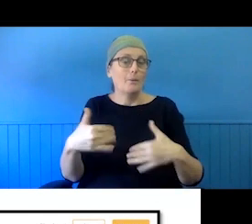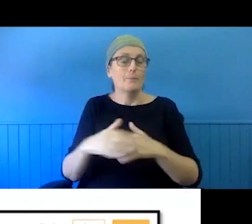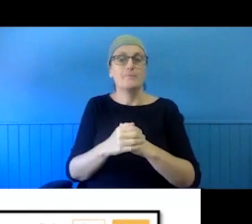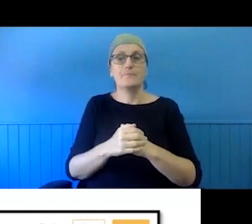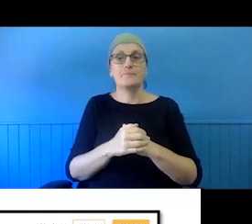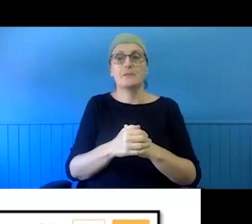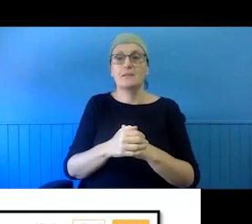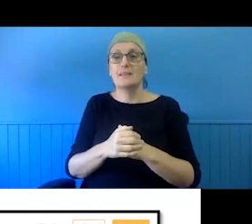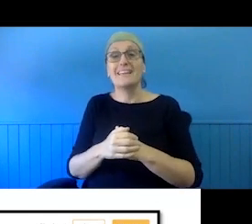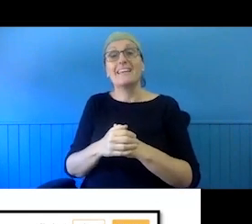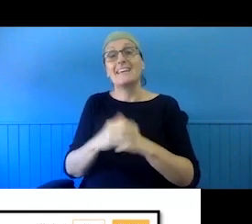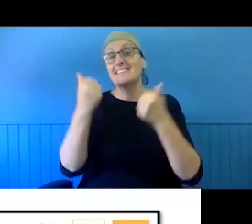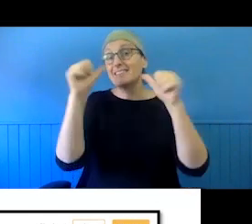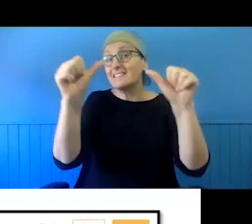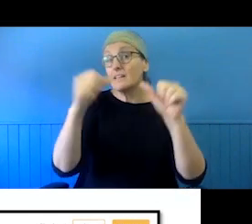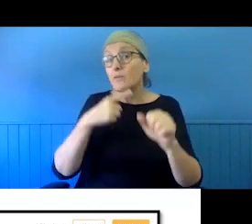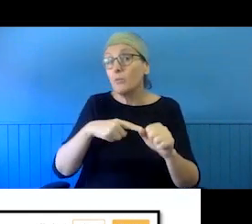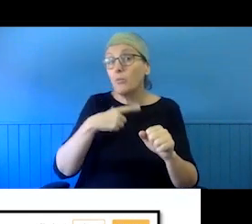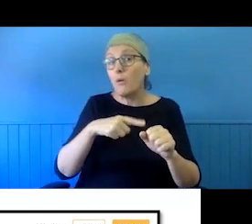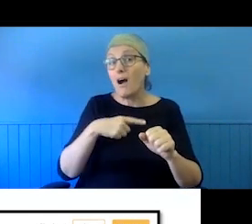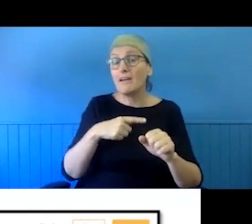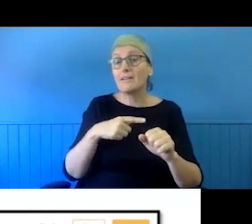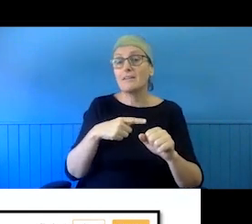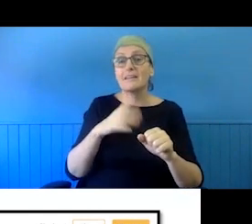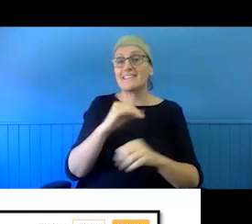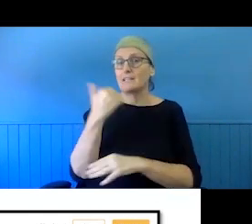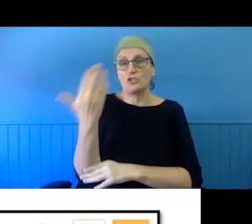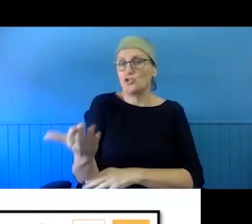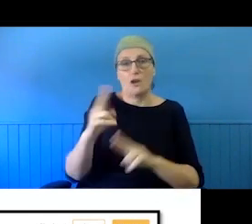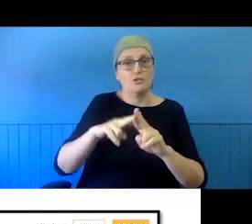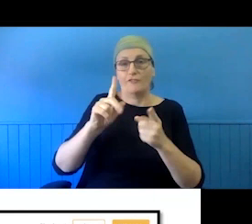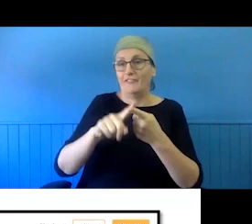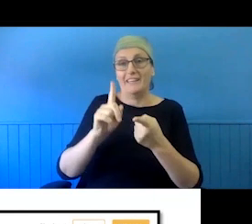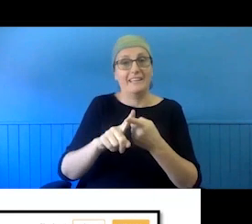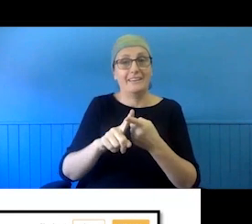fees to people that are using it to fundraise. They rely on actually the